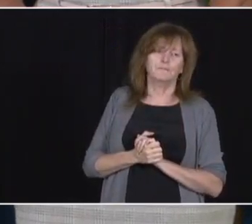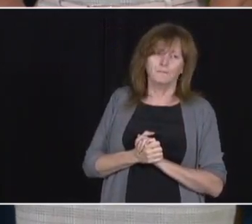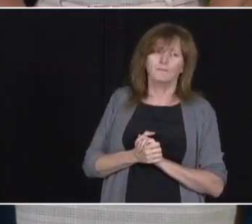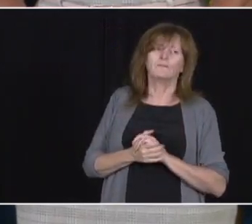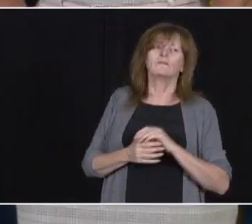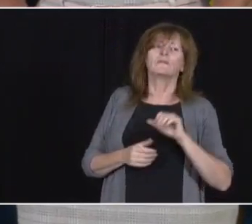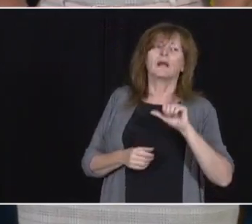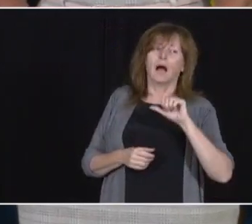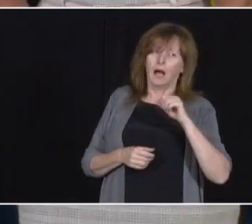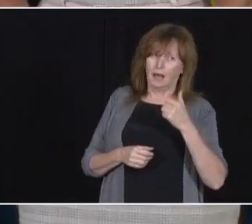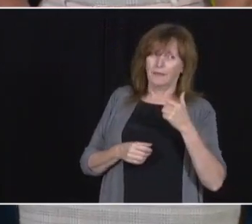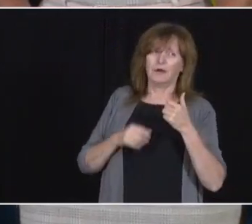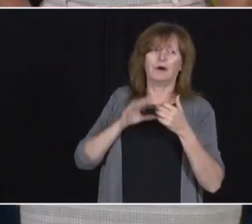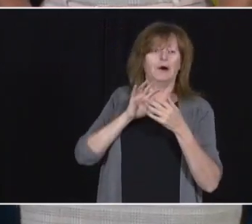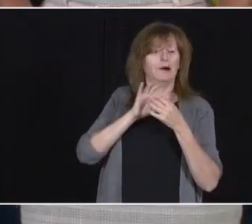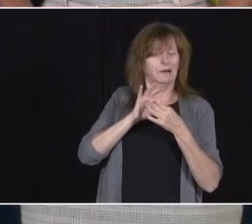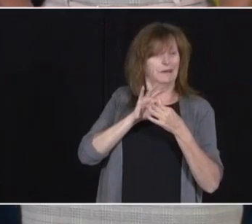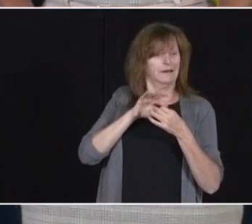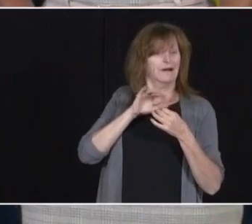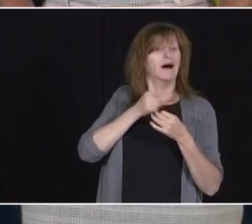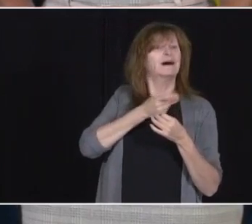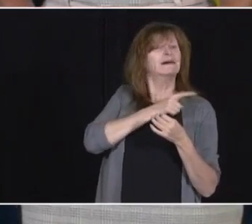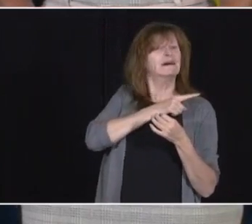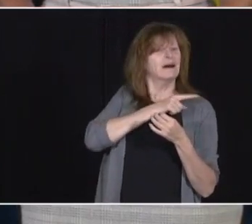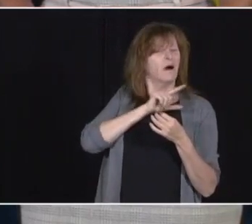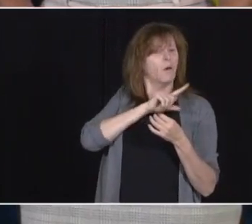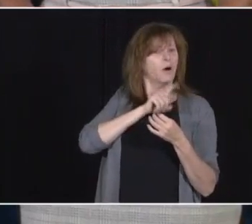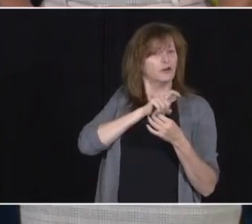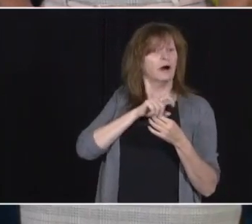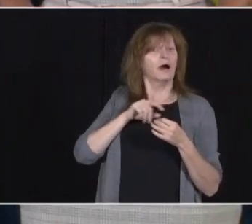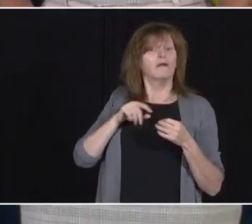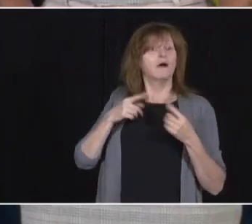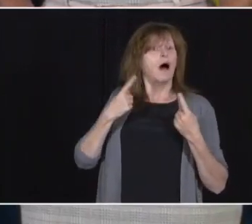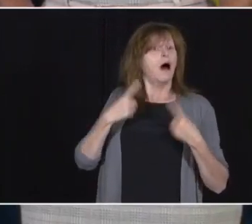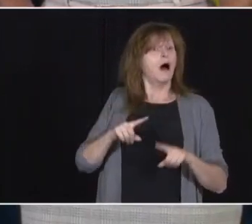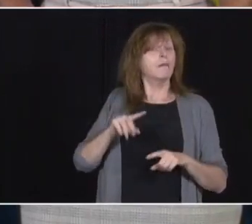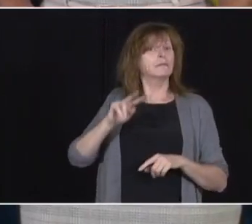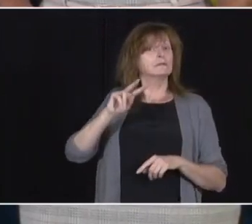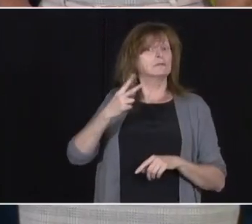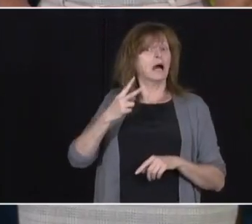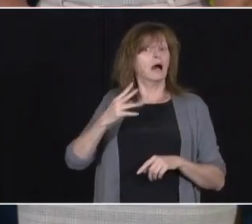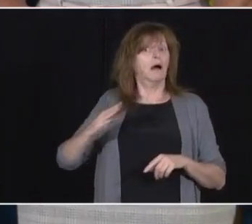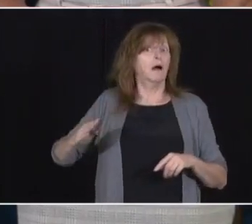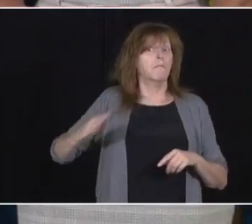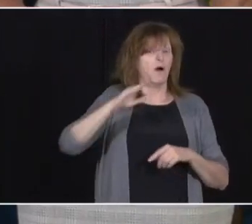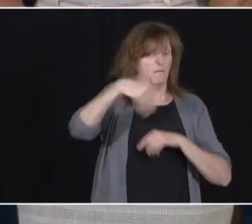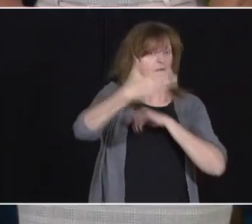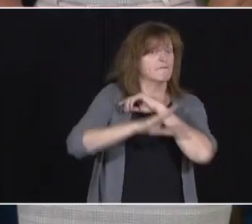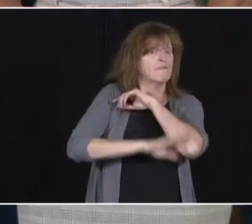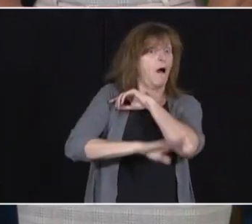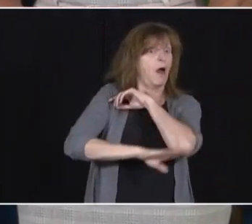Thank you. And to pursue a question from: DeMello, if there is a second wave